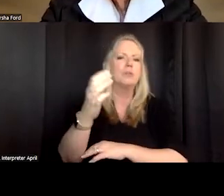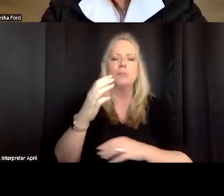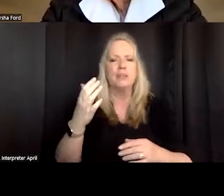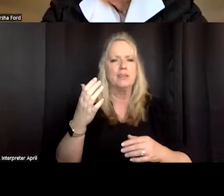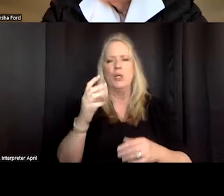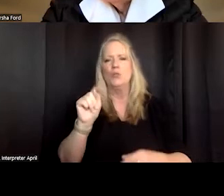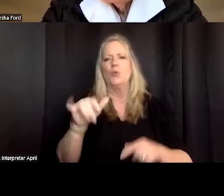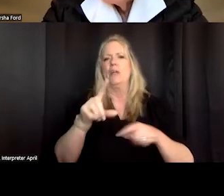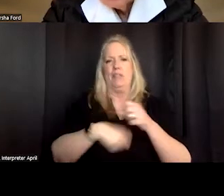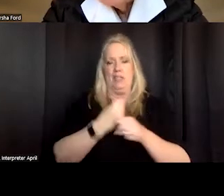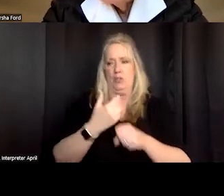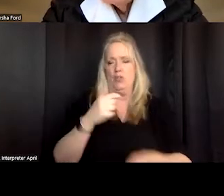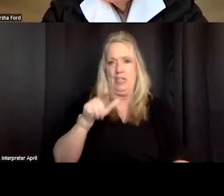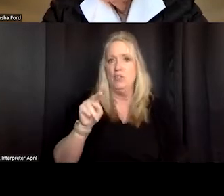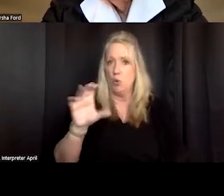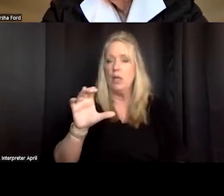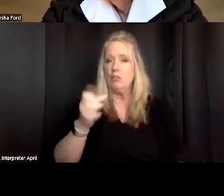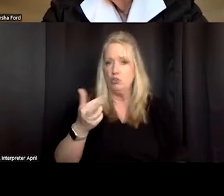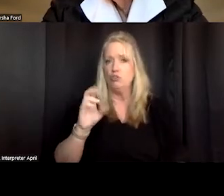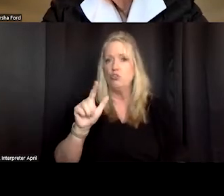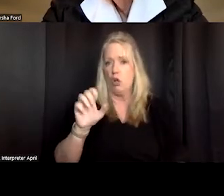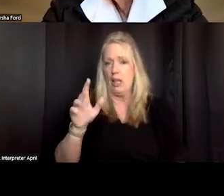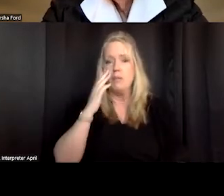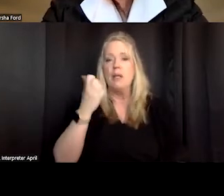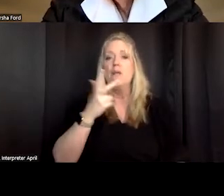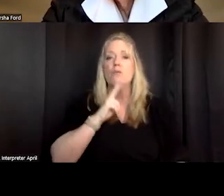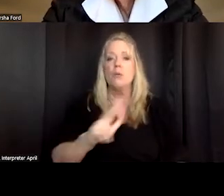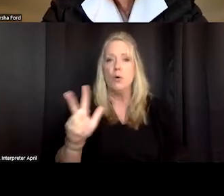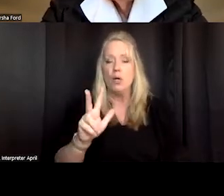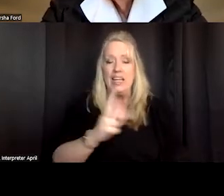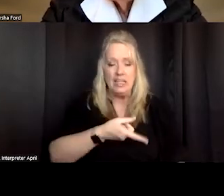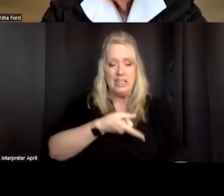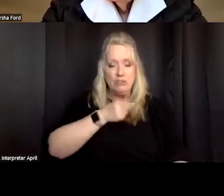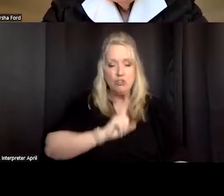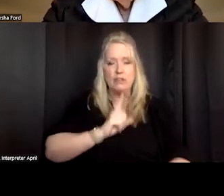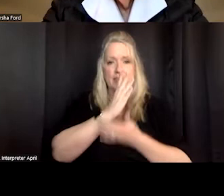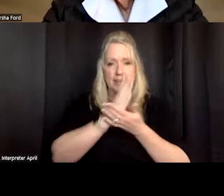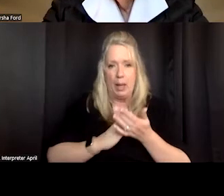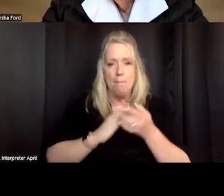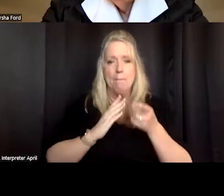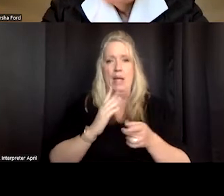IN CHARLOTTE. A 3 YEAR OLD CHILD INGESTED SOME OF THESE. THEN WENT INTO A COMA.